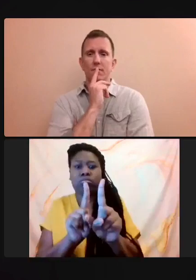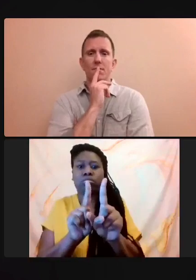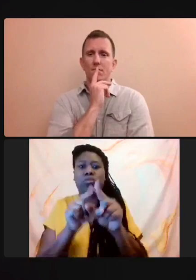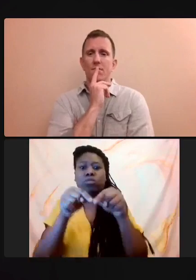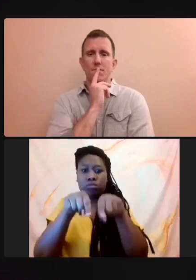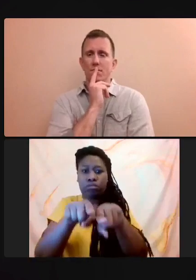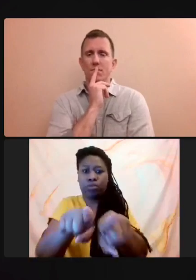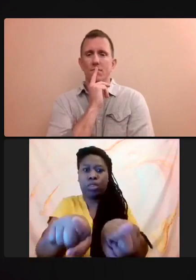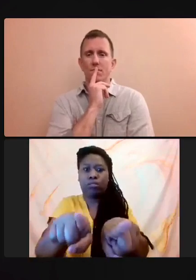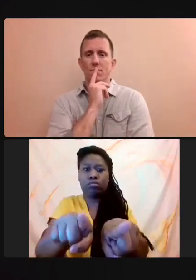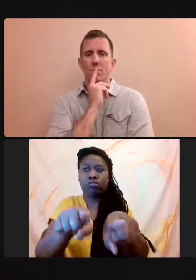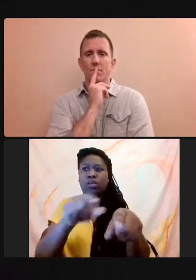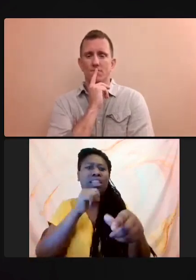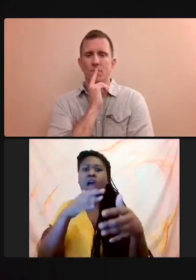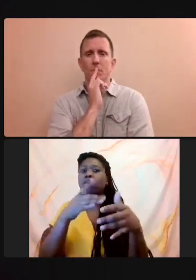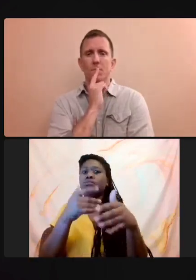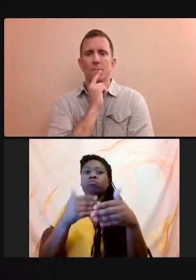on that interpreter horizon, if you will.